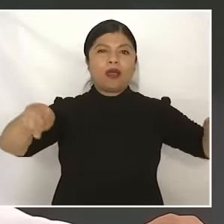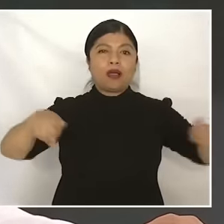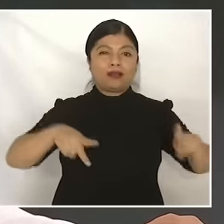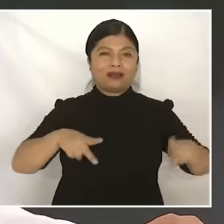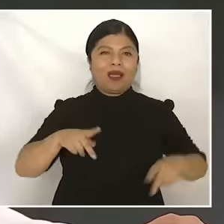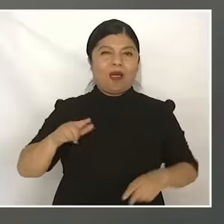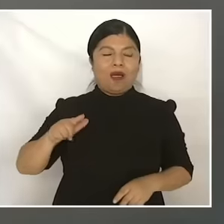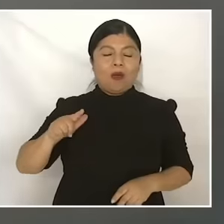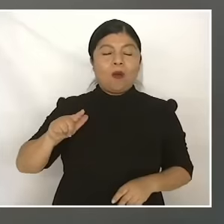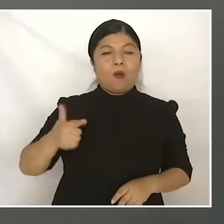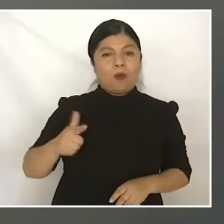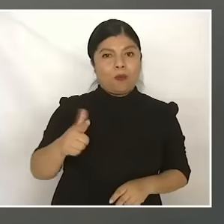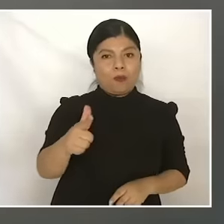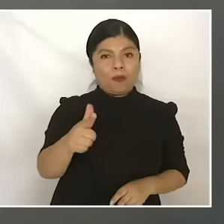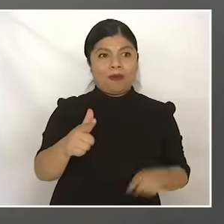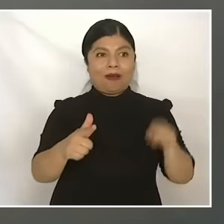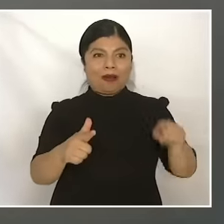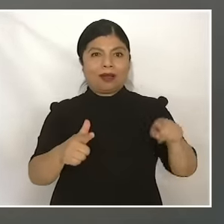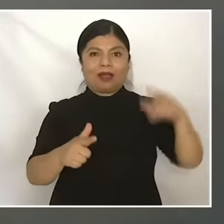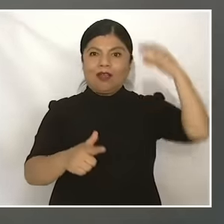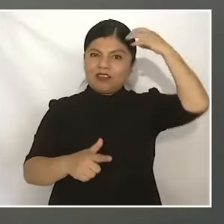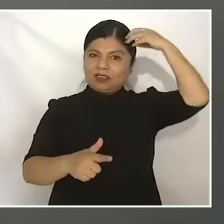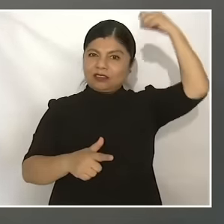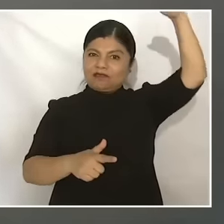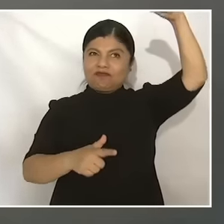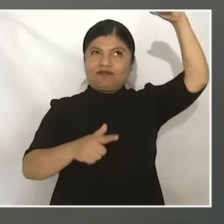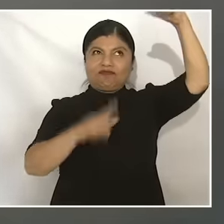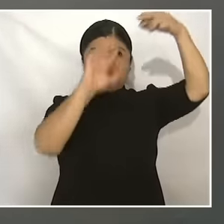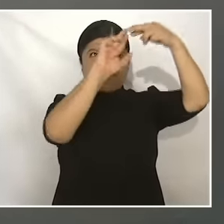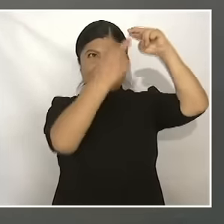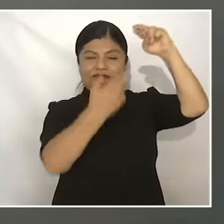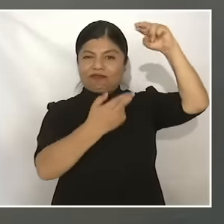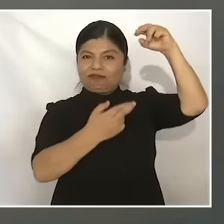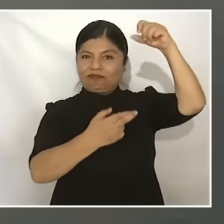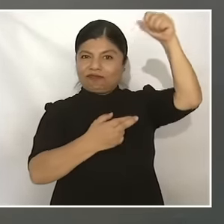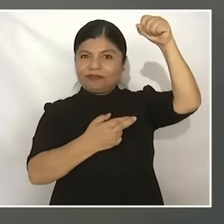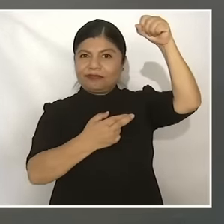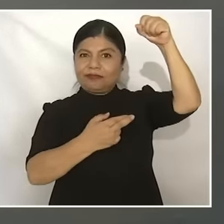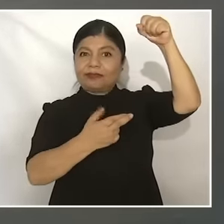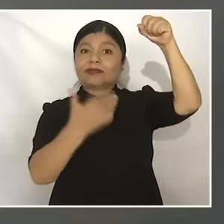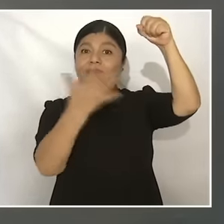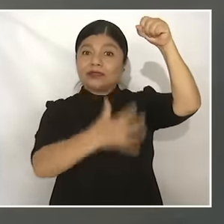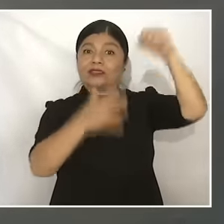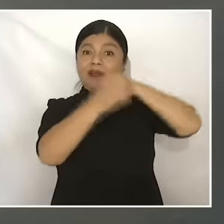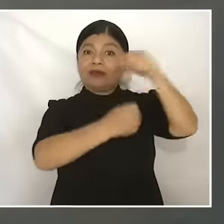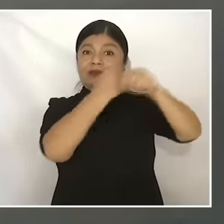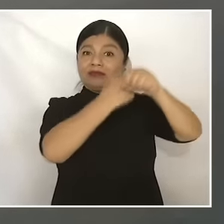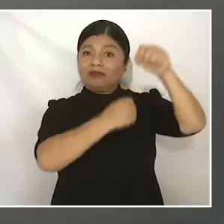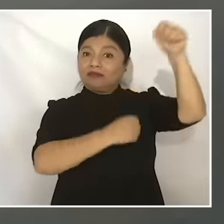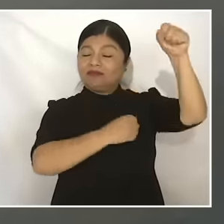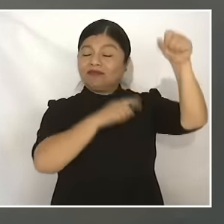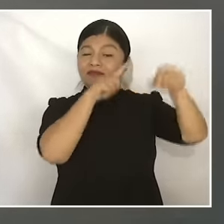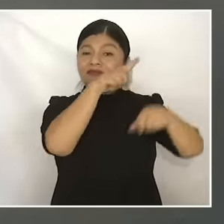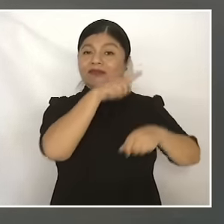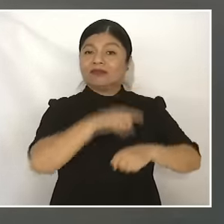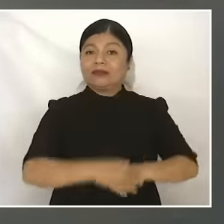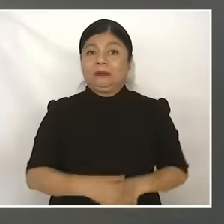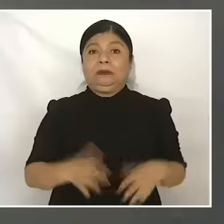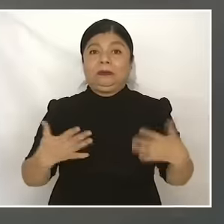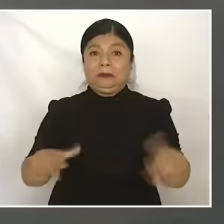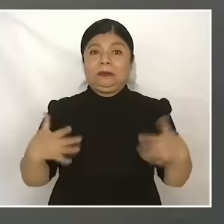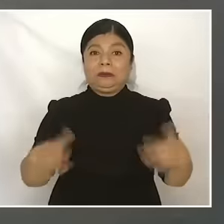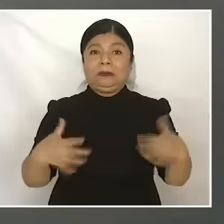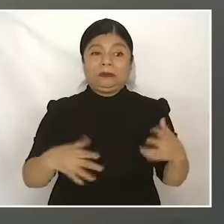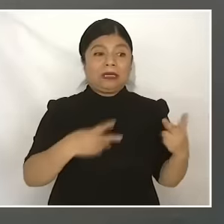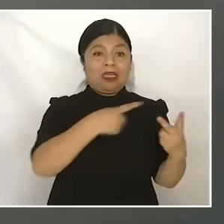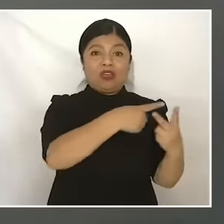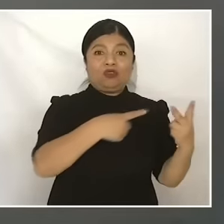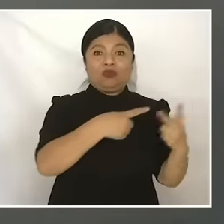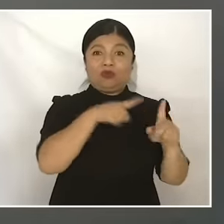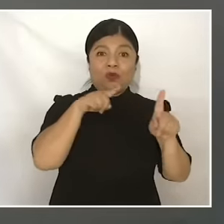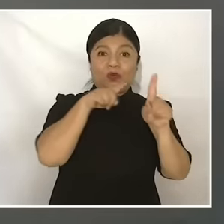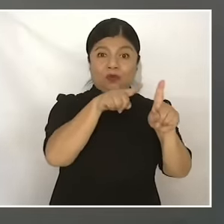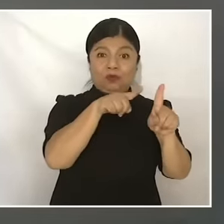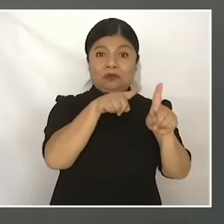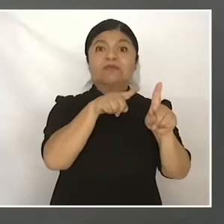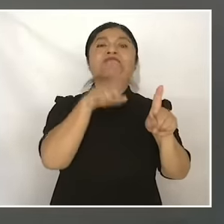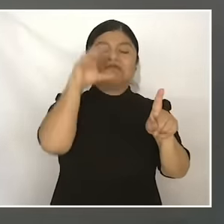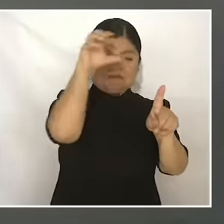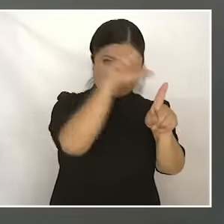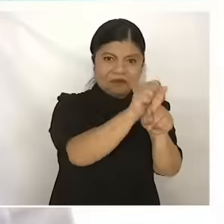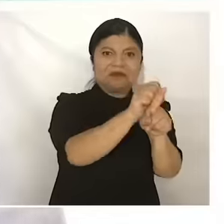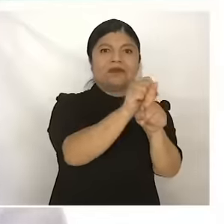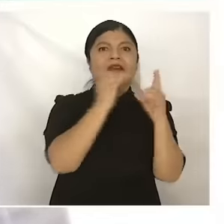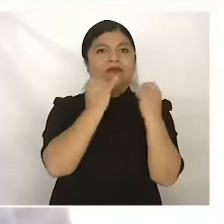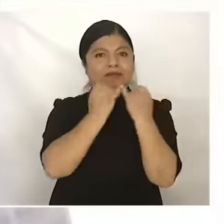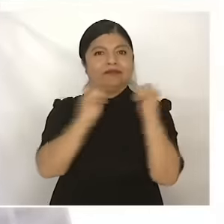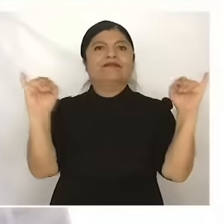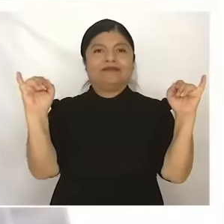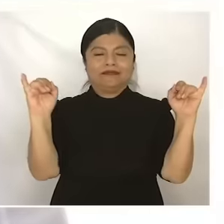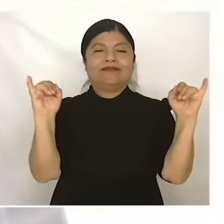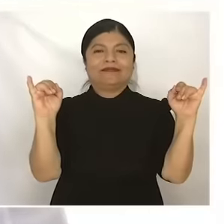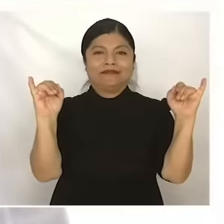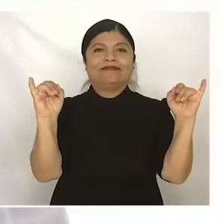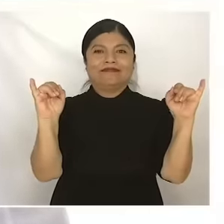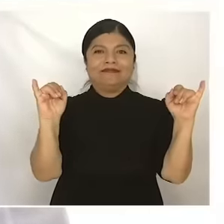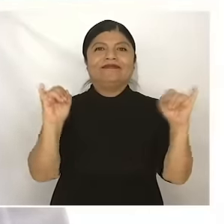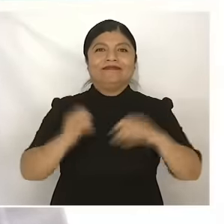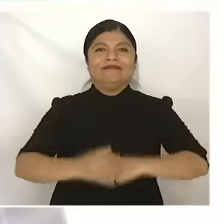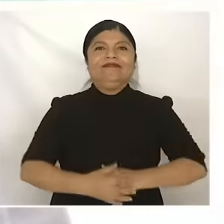years, independence was achieved and those ideas remained. It is not that slavery has been abolished.